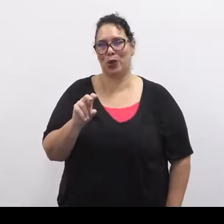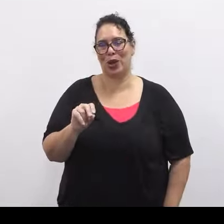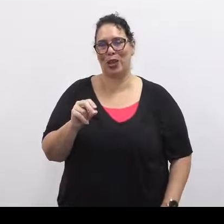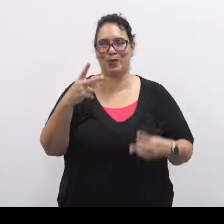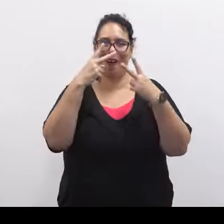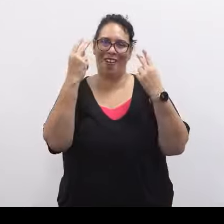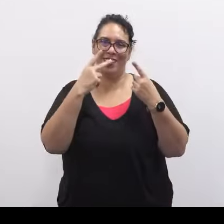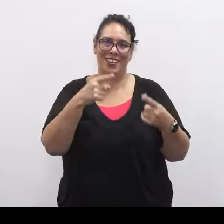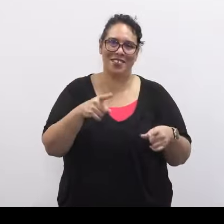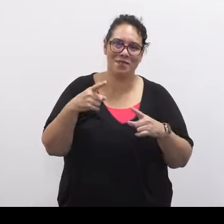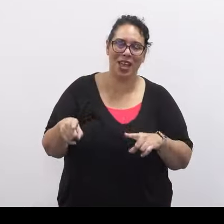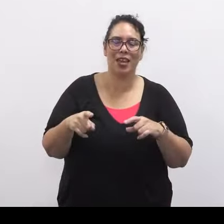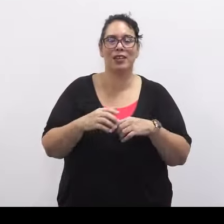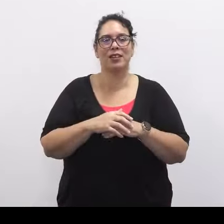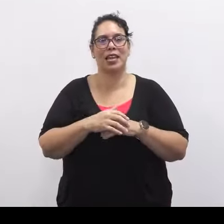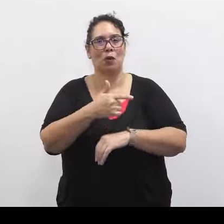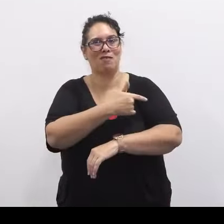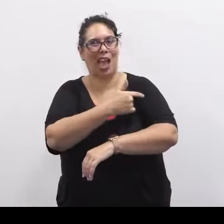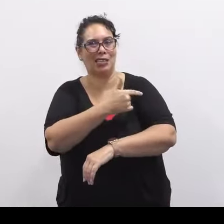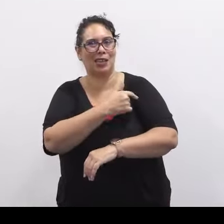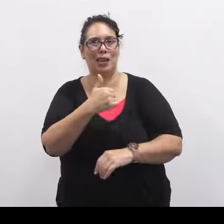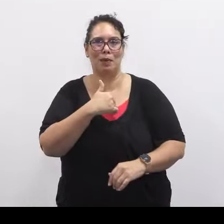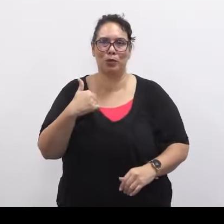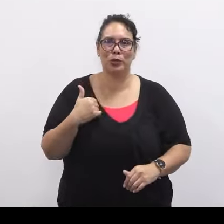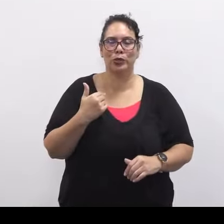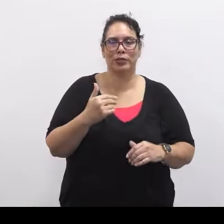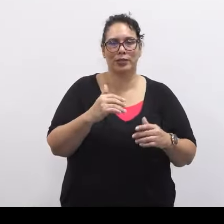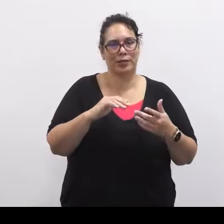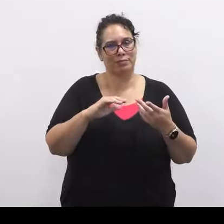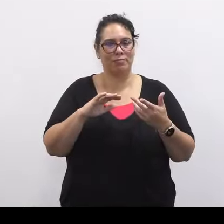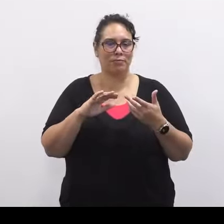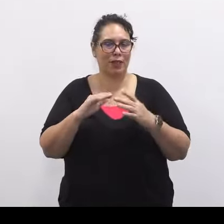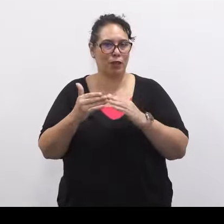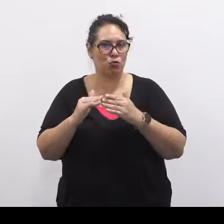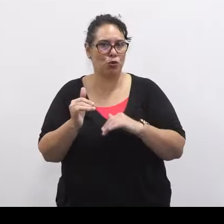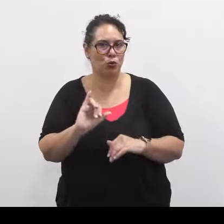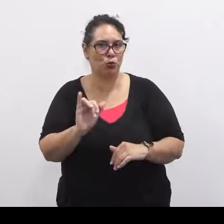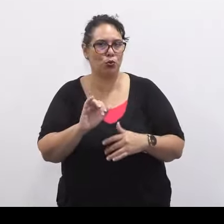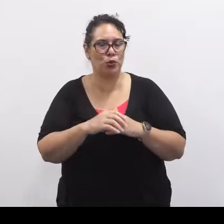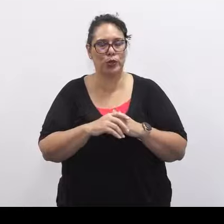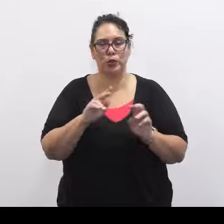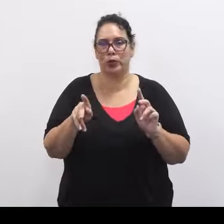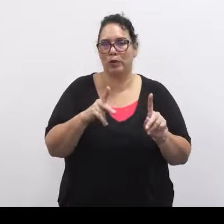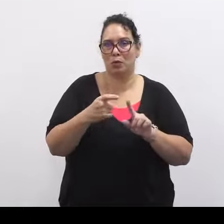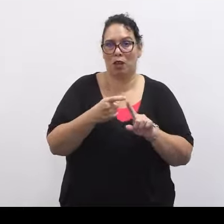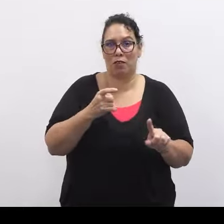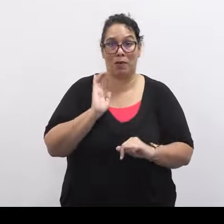where they also were vaccinating members of the community. And so we had folks from our office there